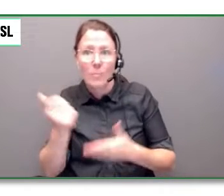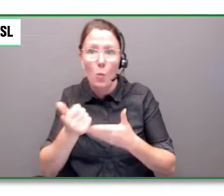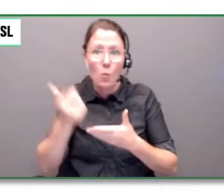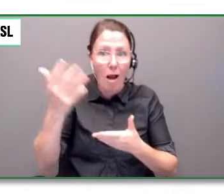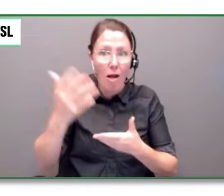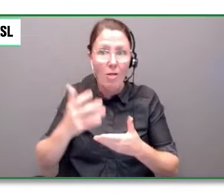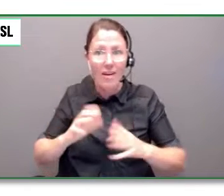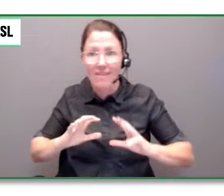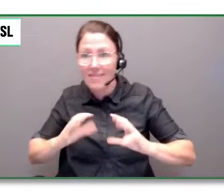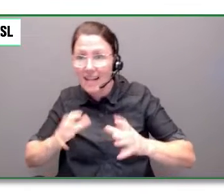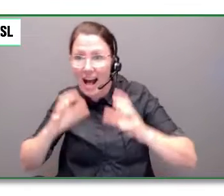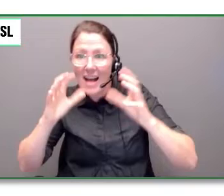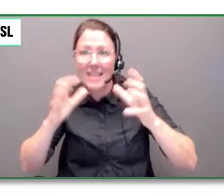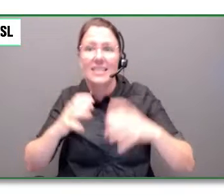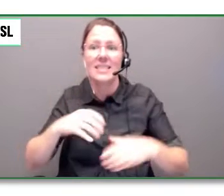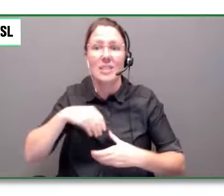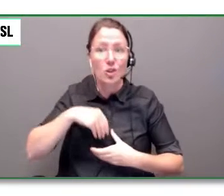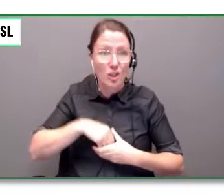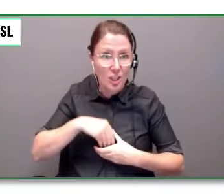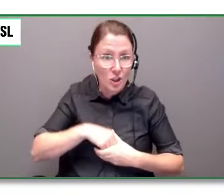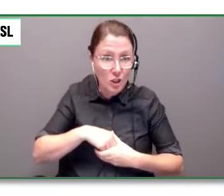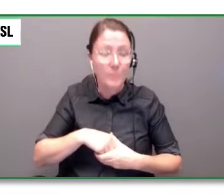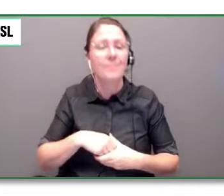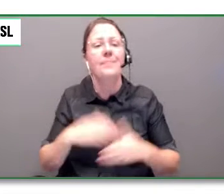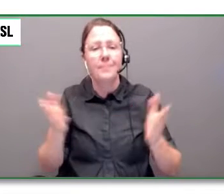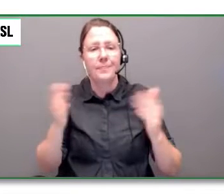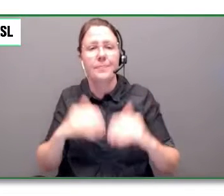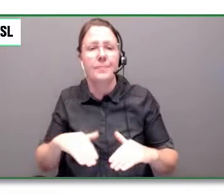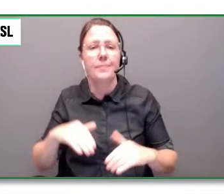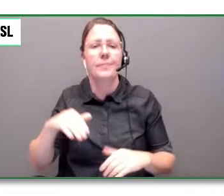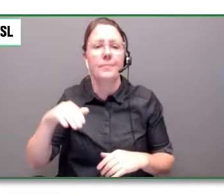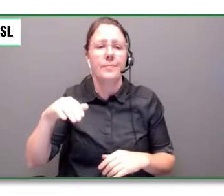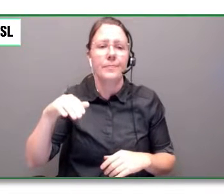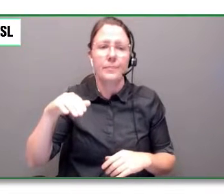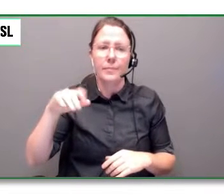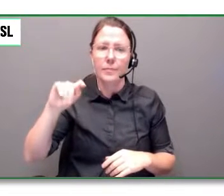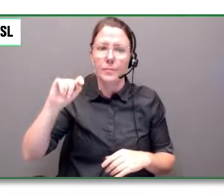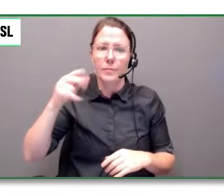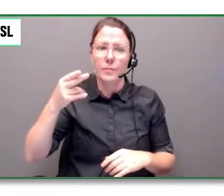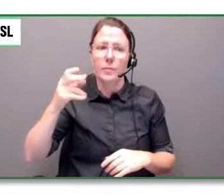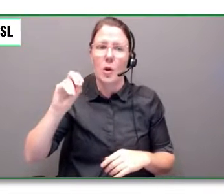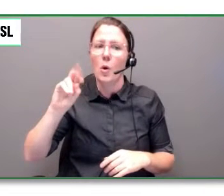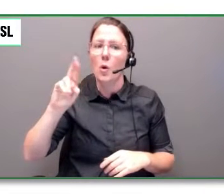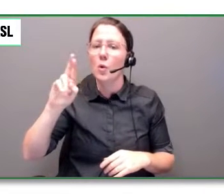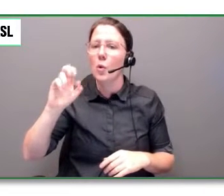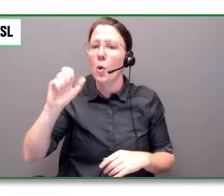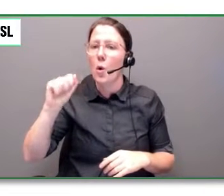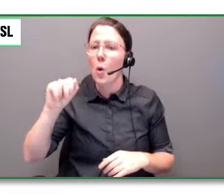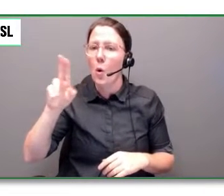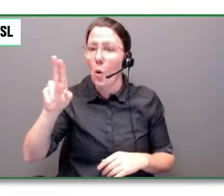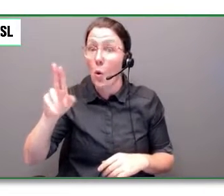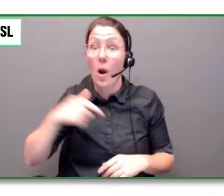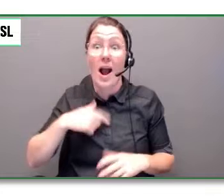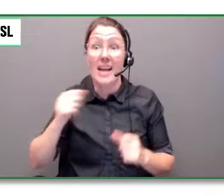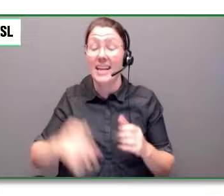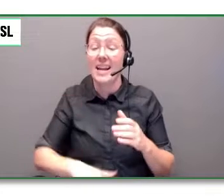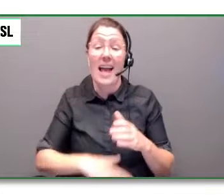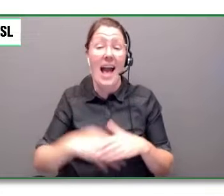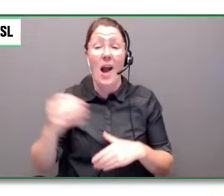my own door without going by any house, without crossing a road except for where the fox and the mink do. Man and his affairs, church and state and school,